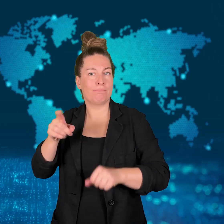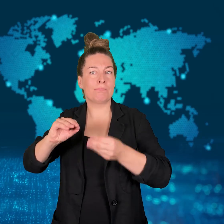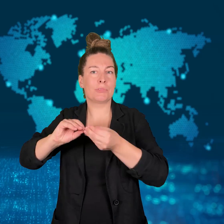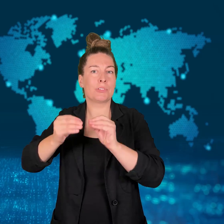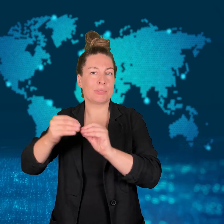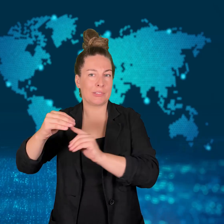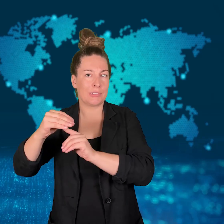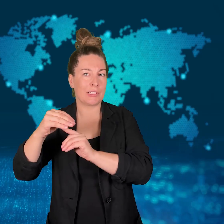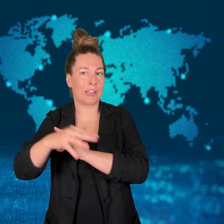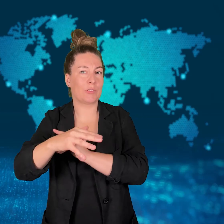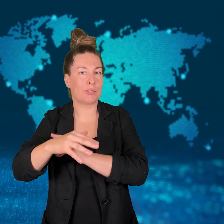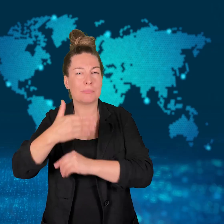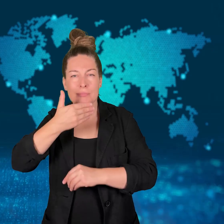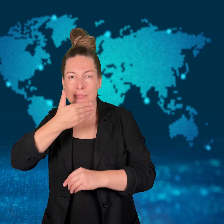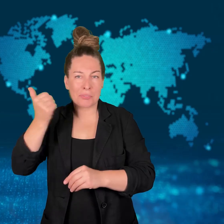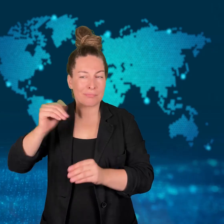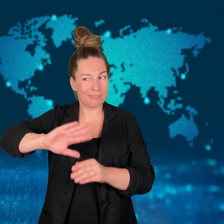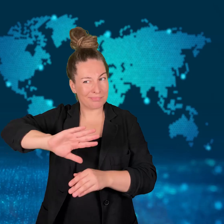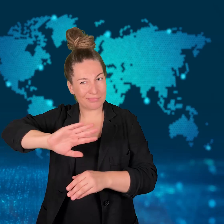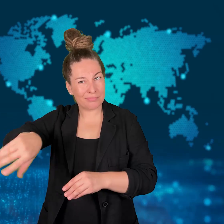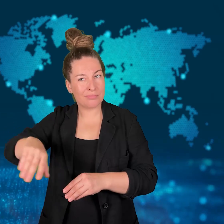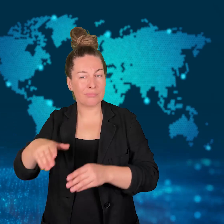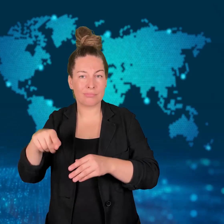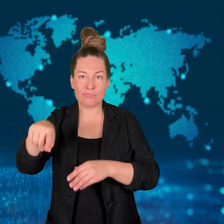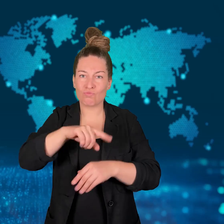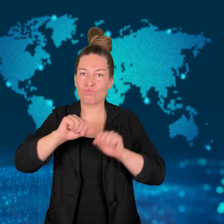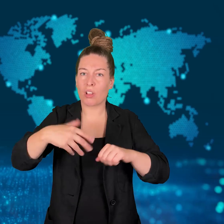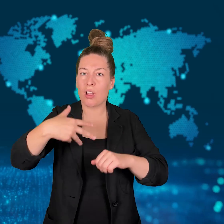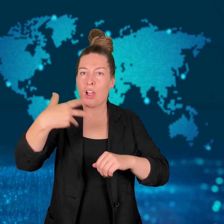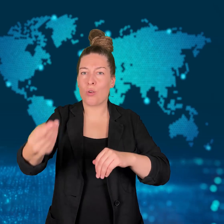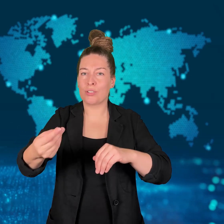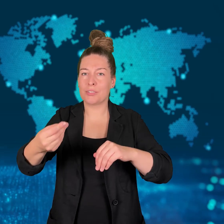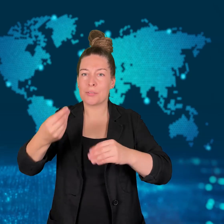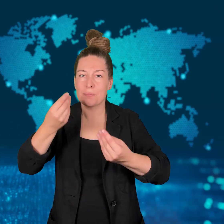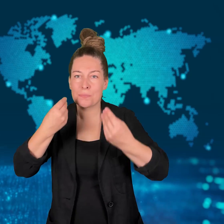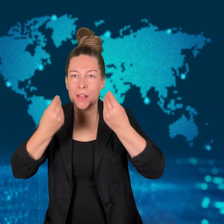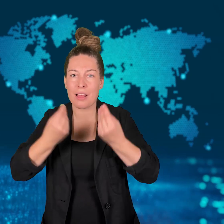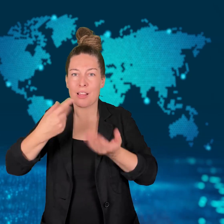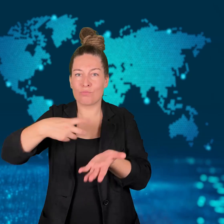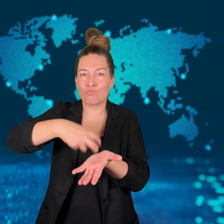and the swimming pools and the tennis courts."